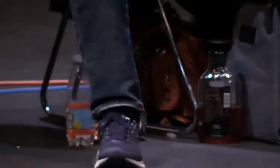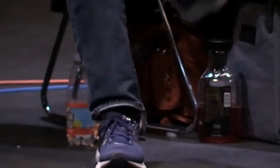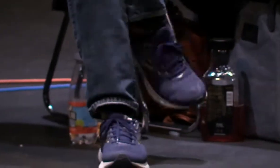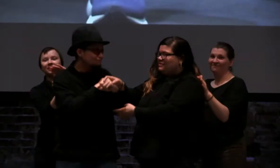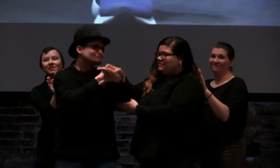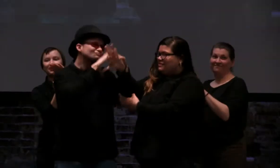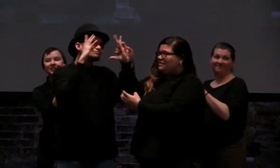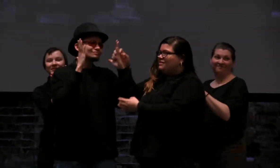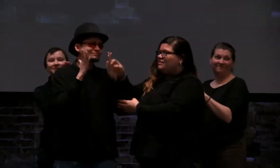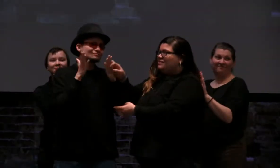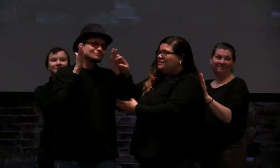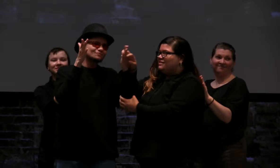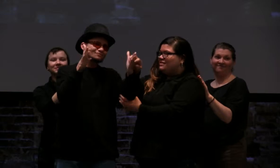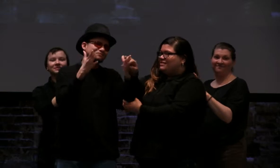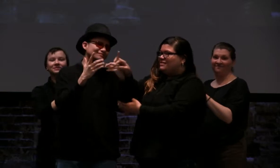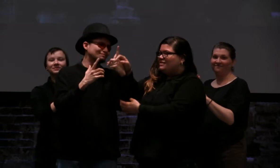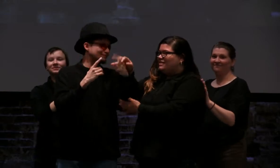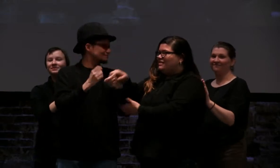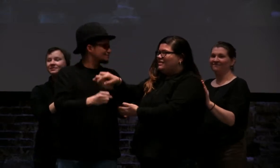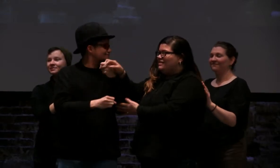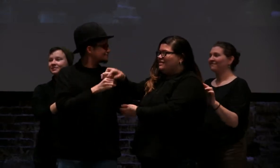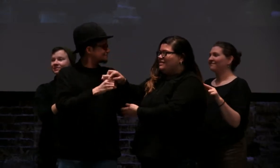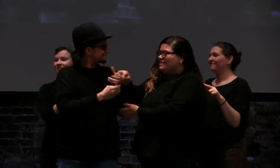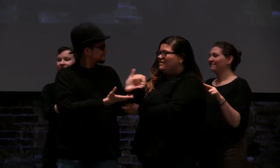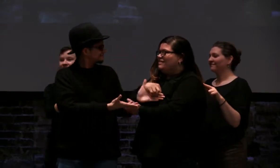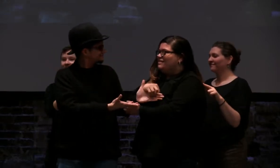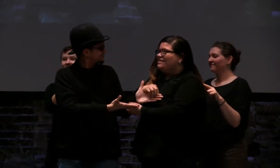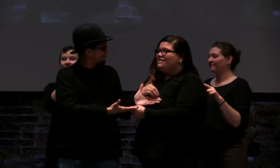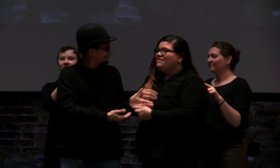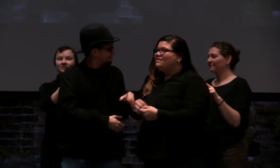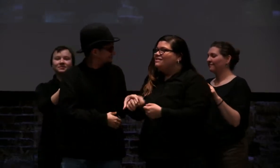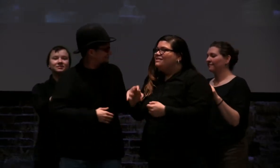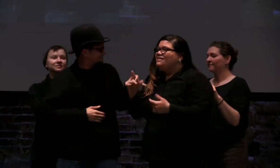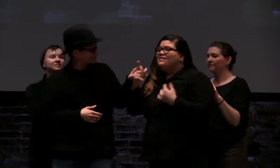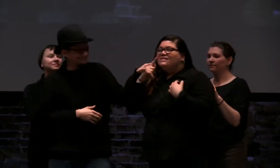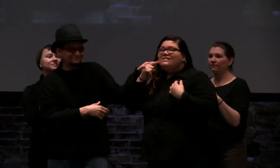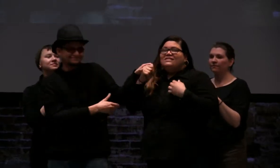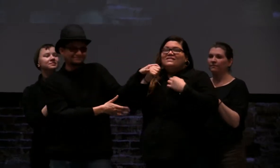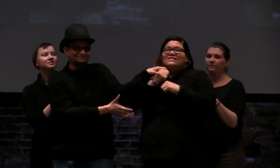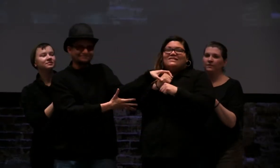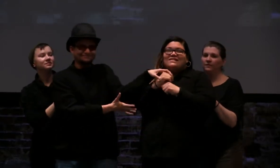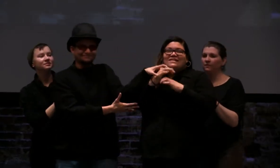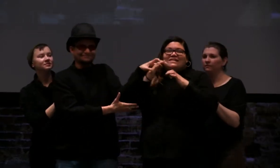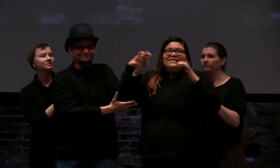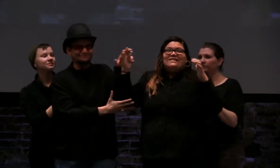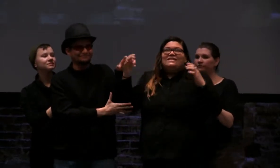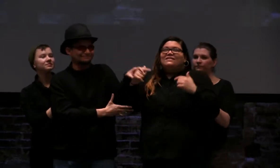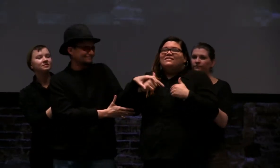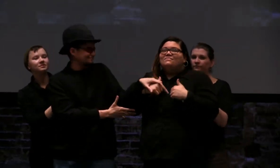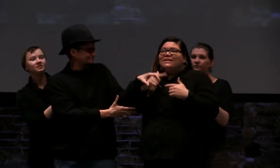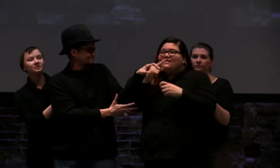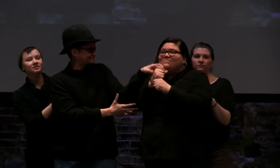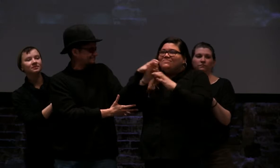and your patience, and we are envisioning a path of where we're going in the next few years. Take it away, Yasha.